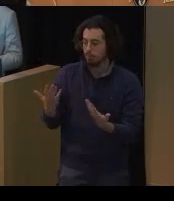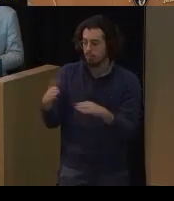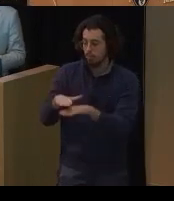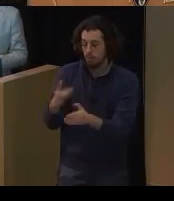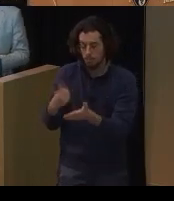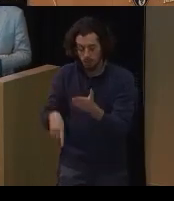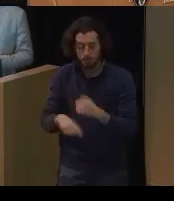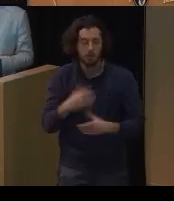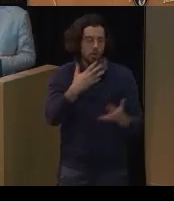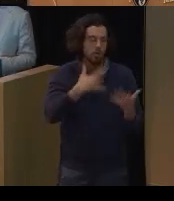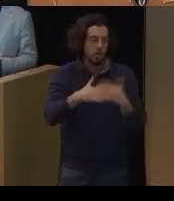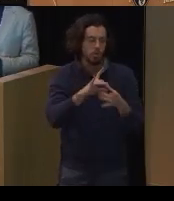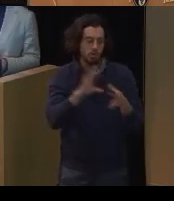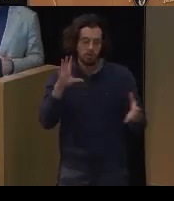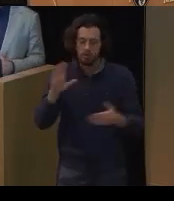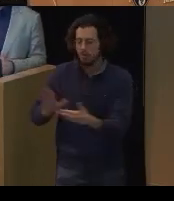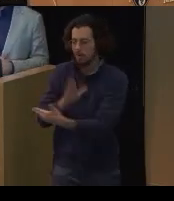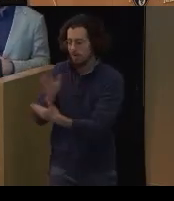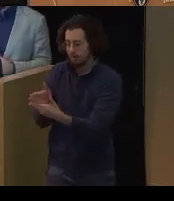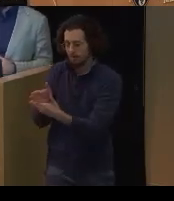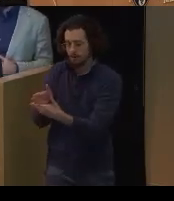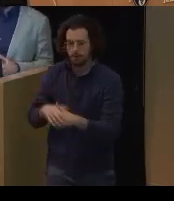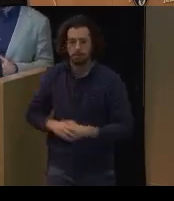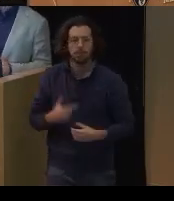disconnection and intervention and I'm going to tell you about two studies in particular